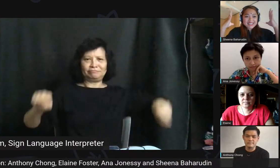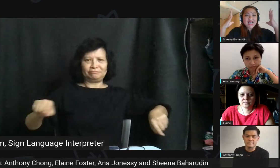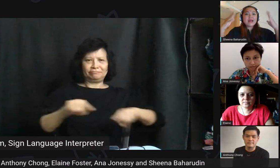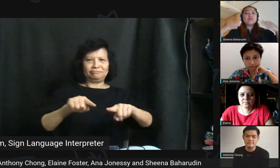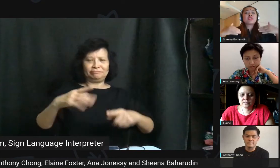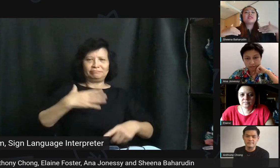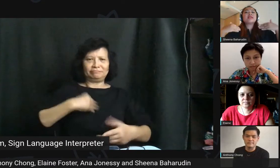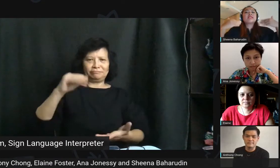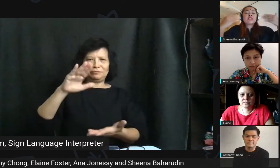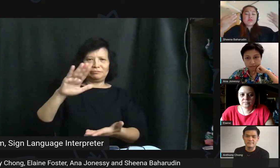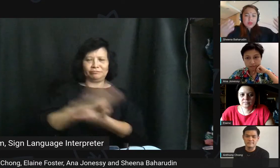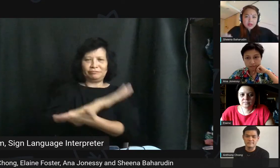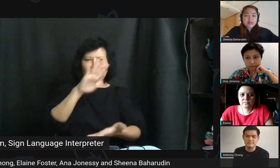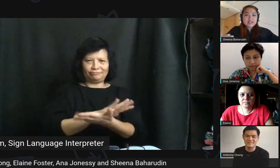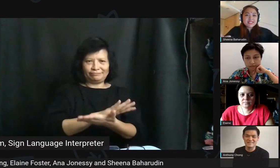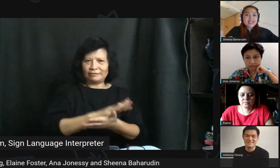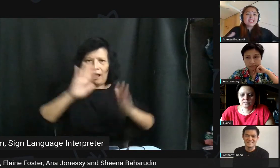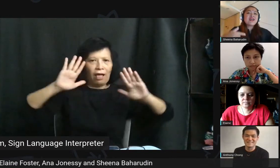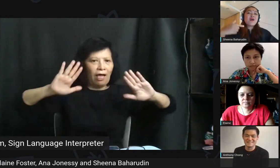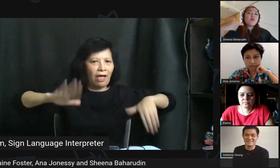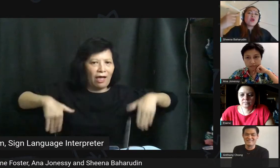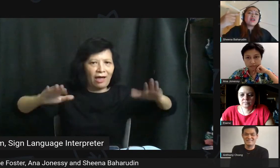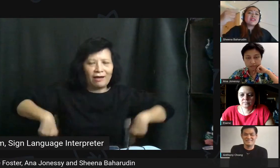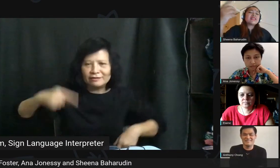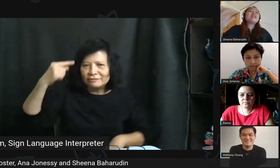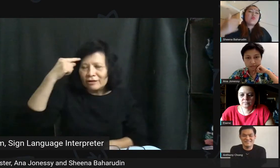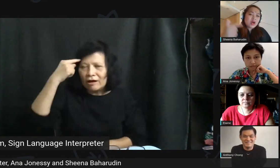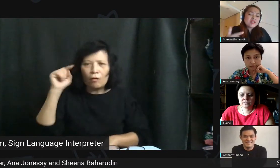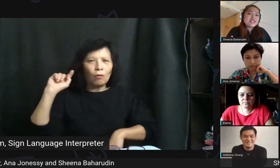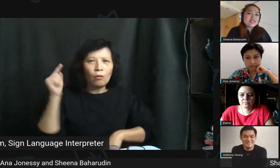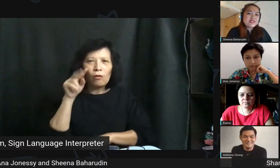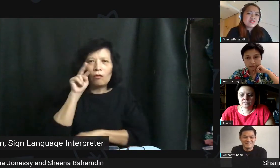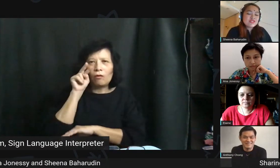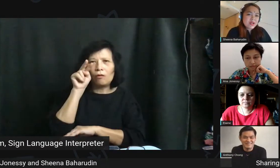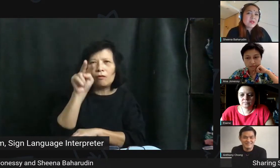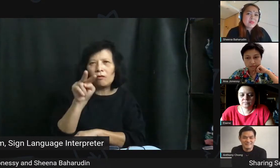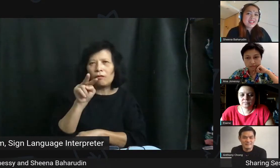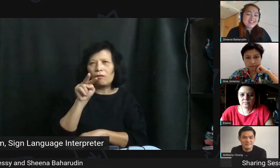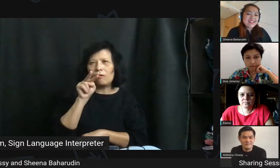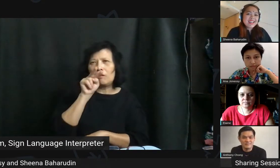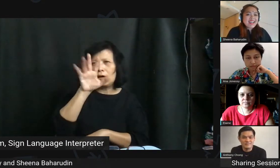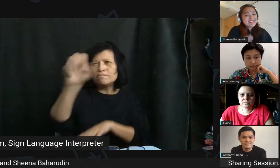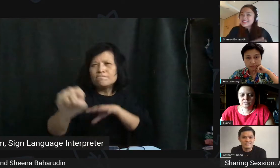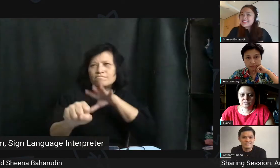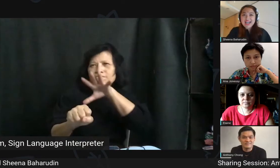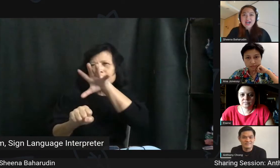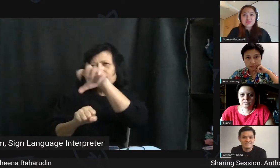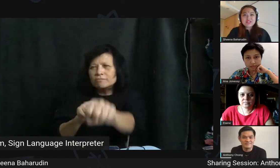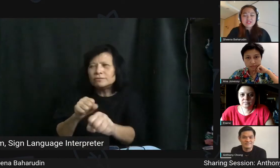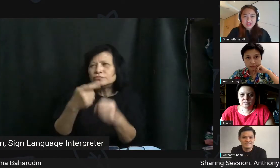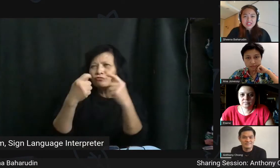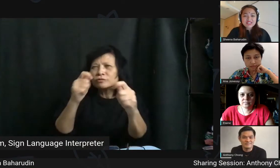I am just experiencing what he wanted to tell me. And that's how it started.